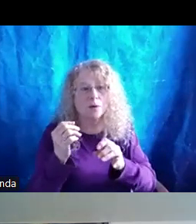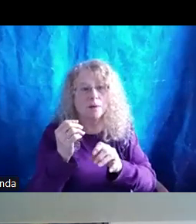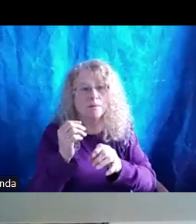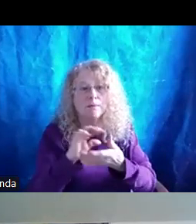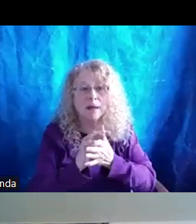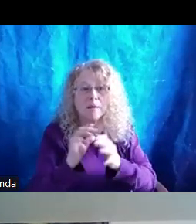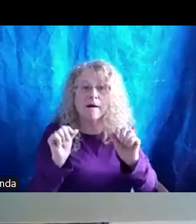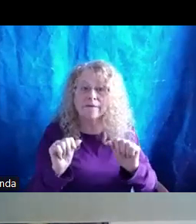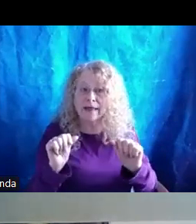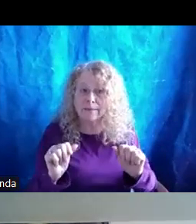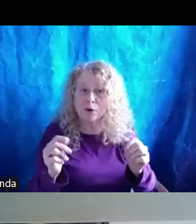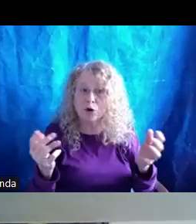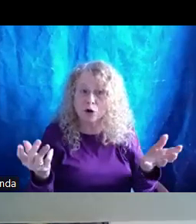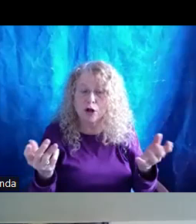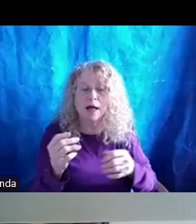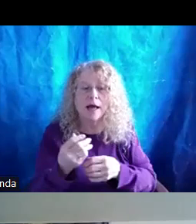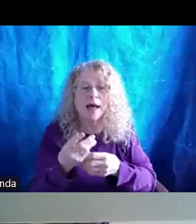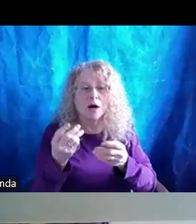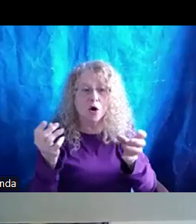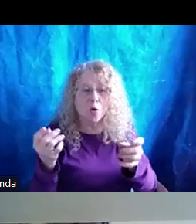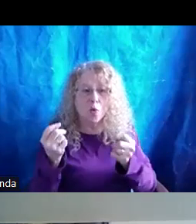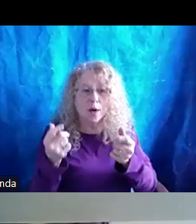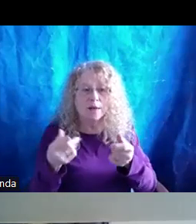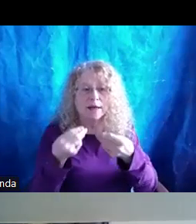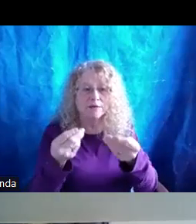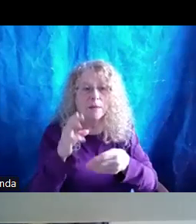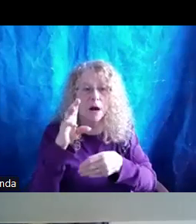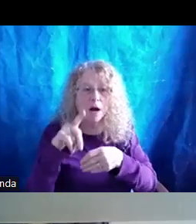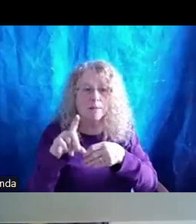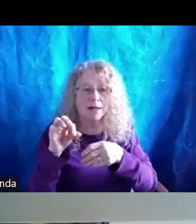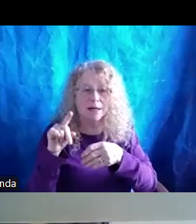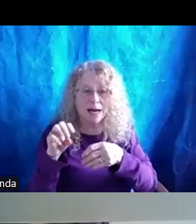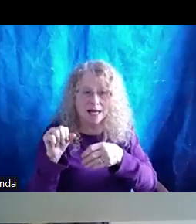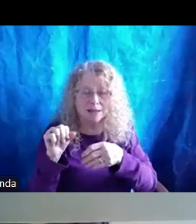QUICKLY GIVE YOU SOME UPDATES ON A COUPLE BILLS THAT WE'VE BEEN PUTTING QUITE A LOT